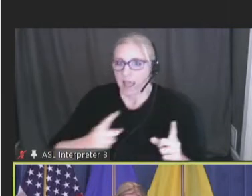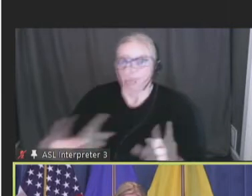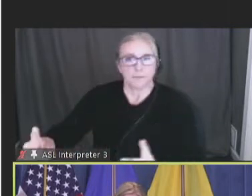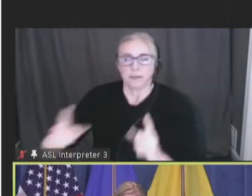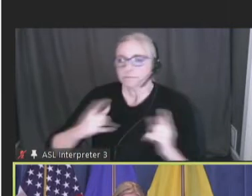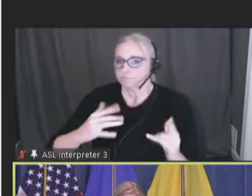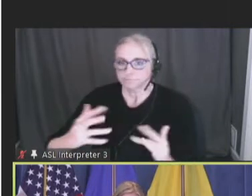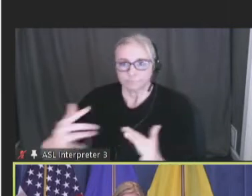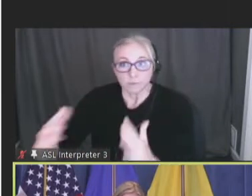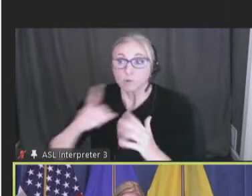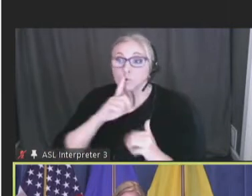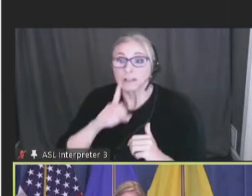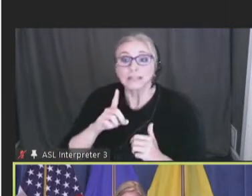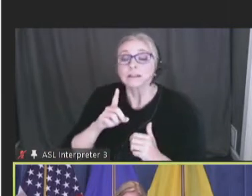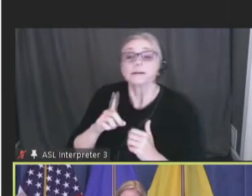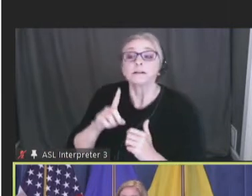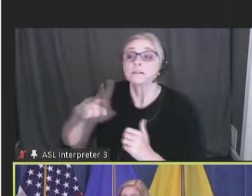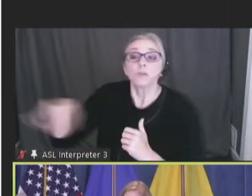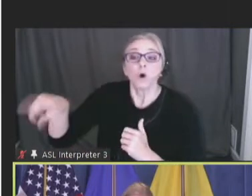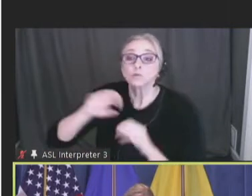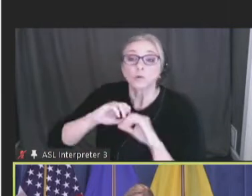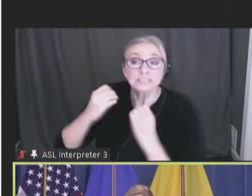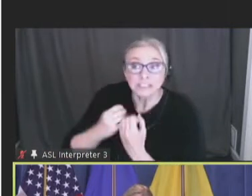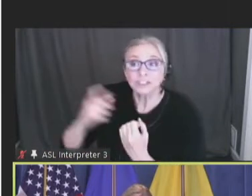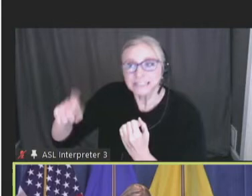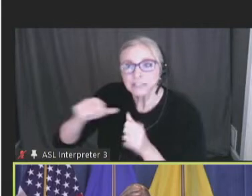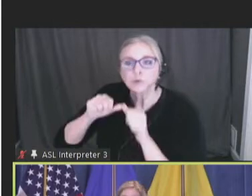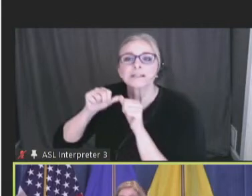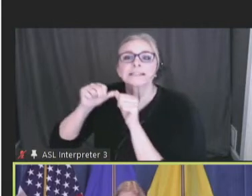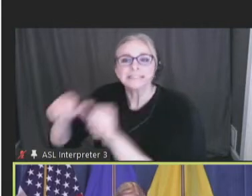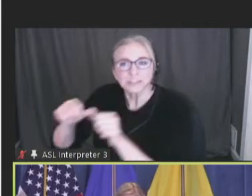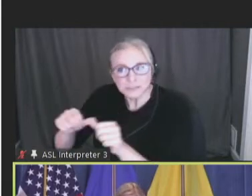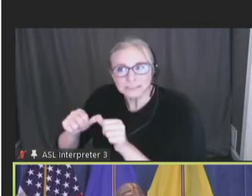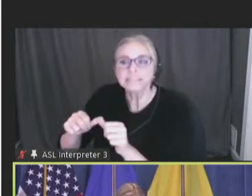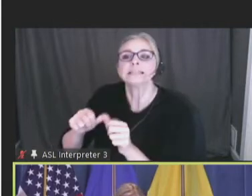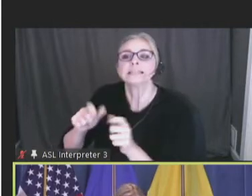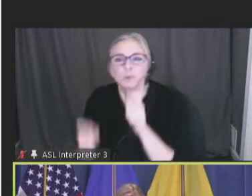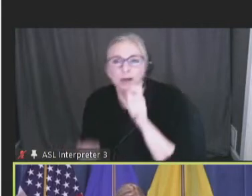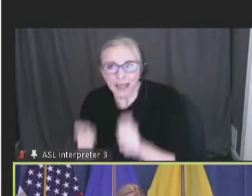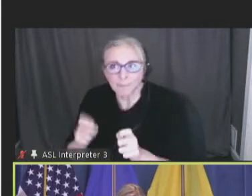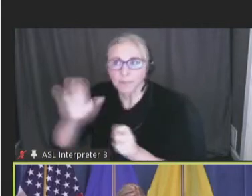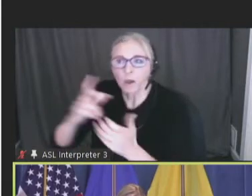funded organizations would need to continuously adapt their programming. So, it was essential